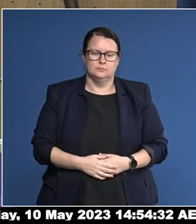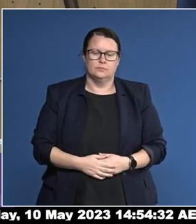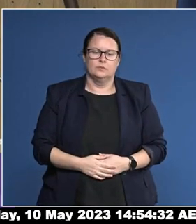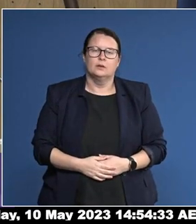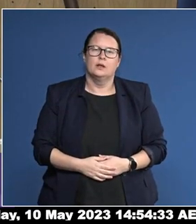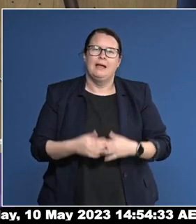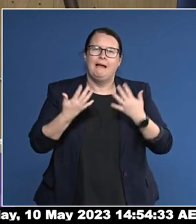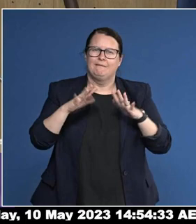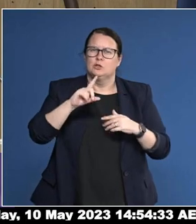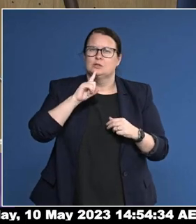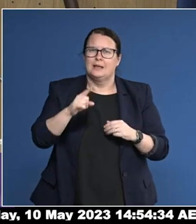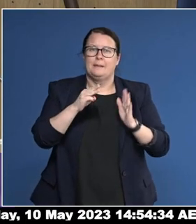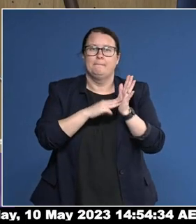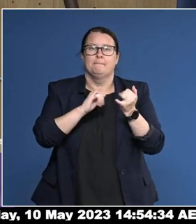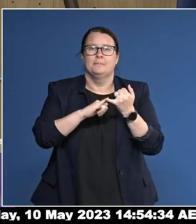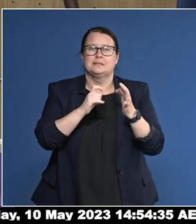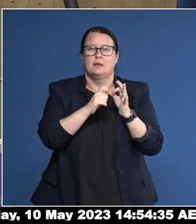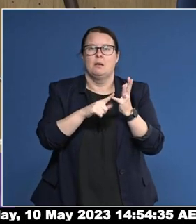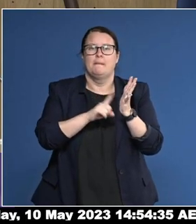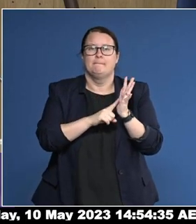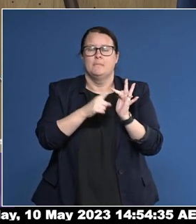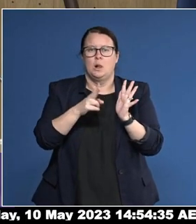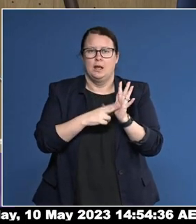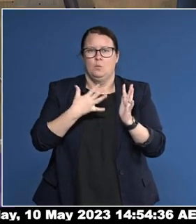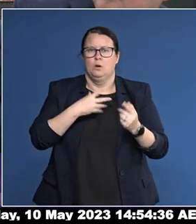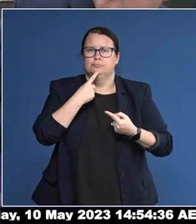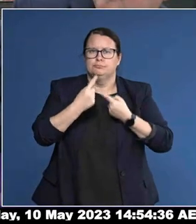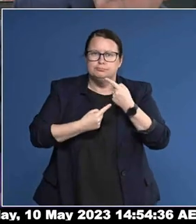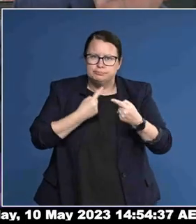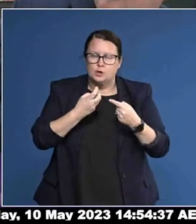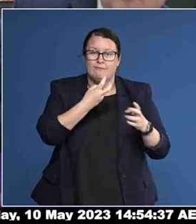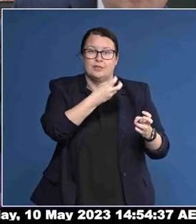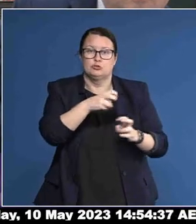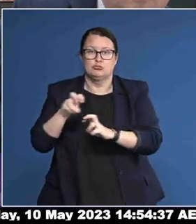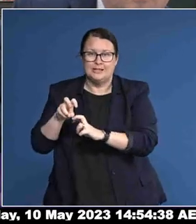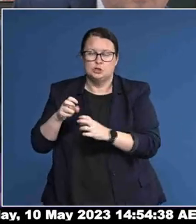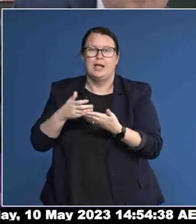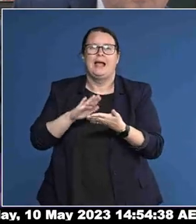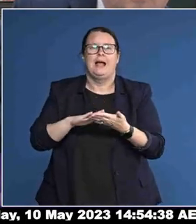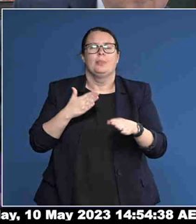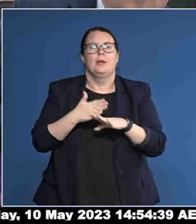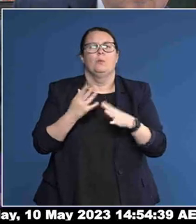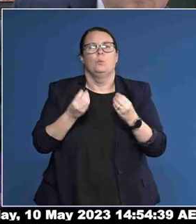that Ms Bullen would like to give some evidence about the transition and how they worked with the service providers for the young men.